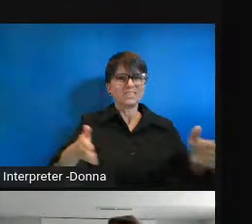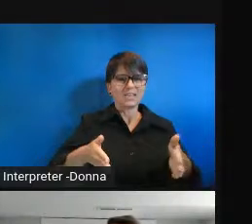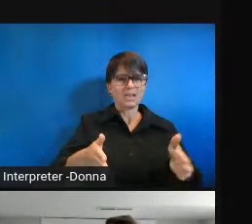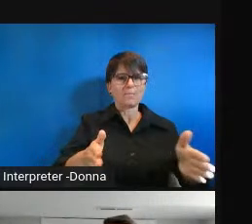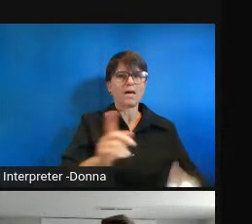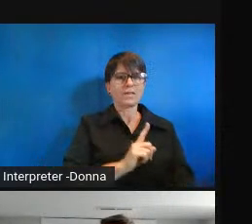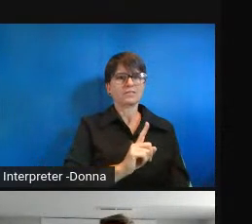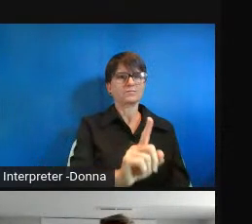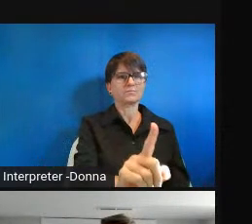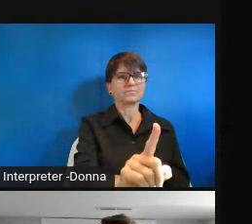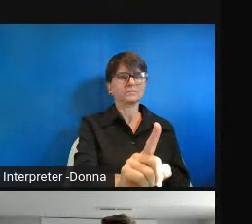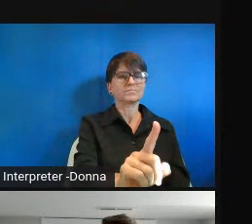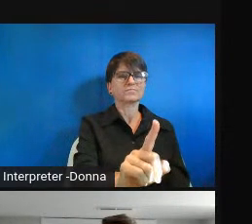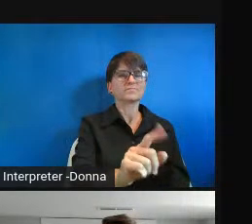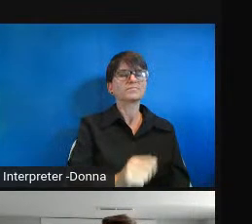and a canal on the other side . [REFERRING TO SLIDES]